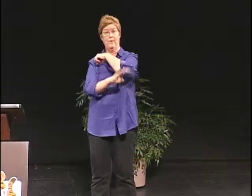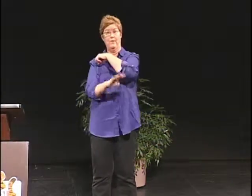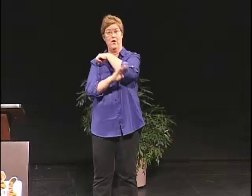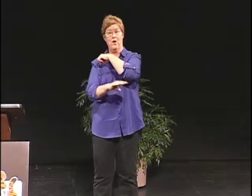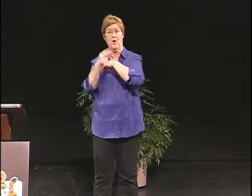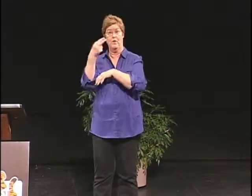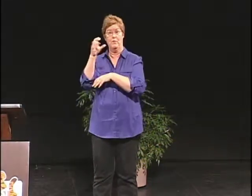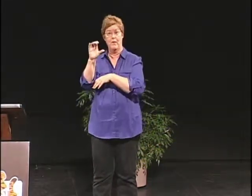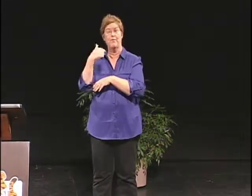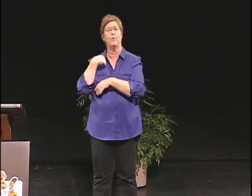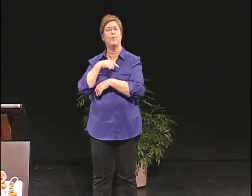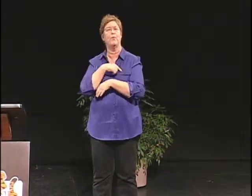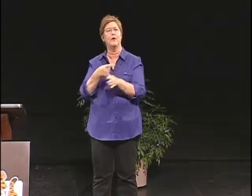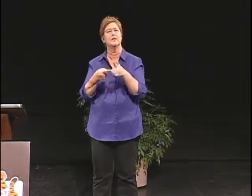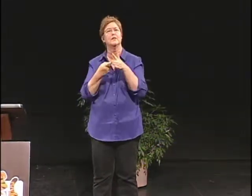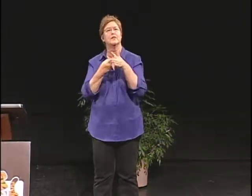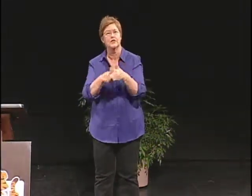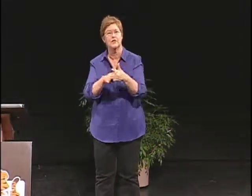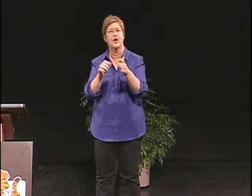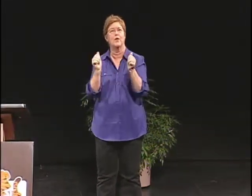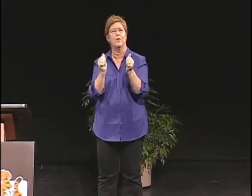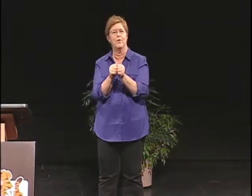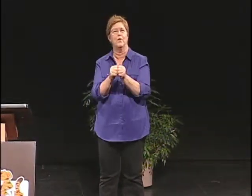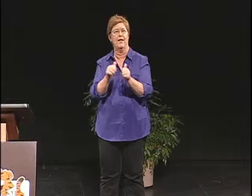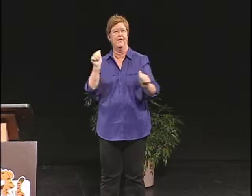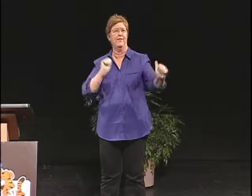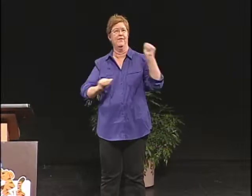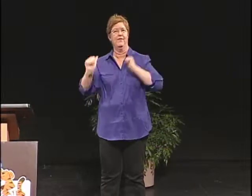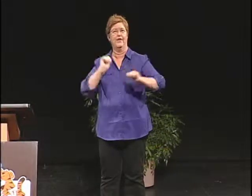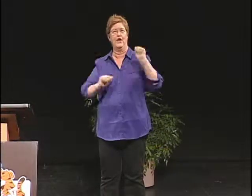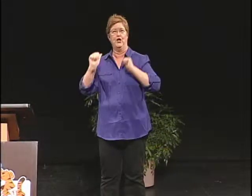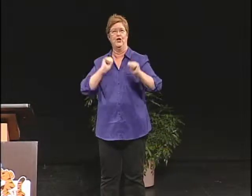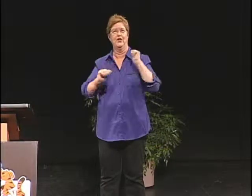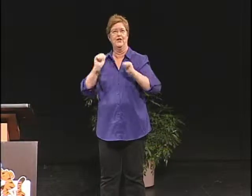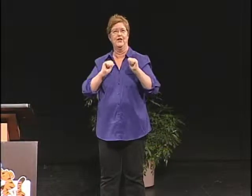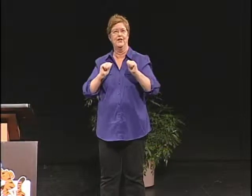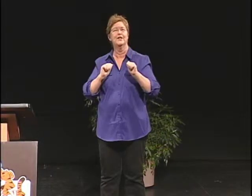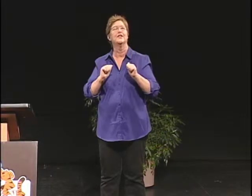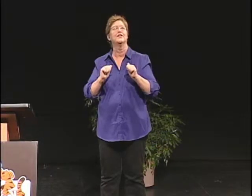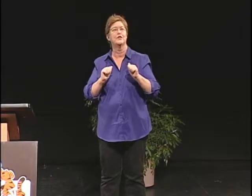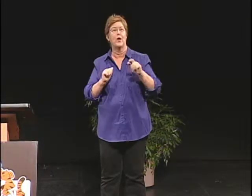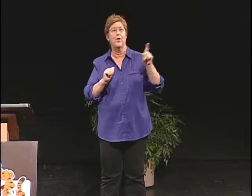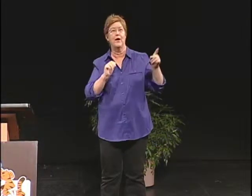Last fall at homecoming, we started with the theater department.